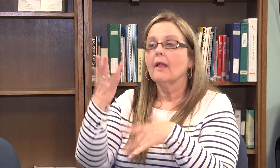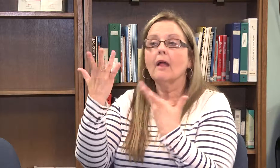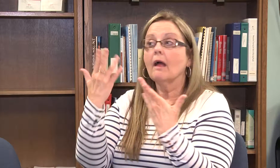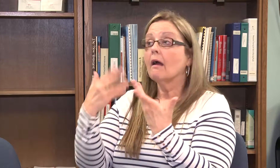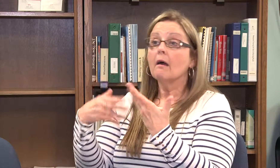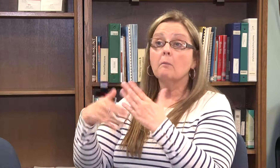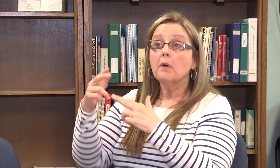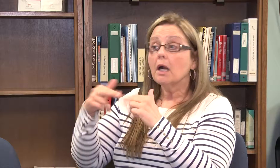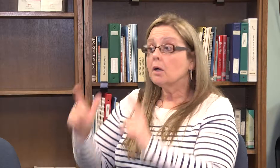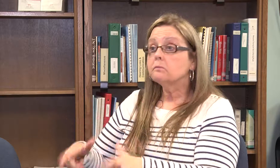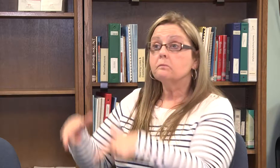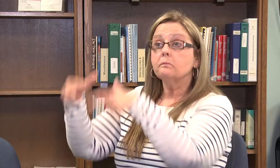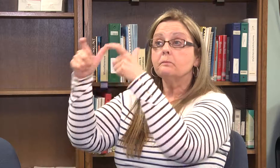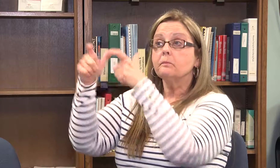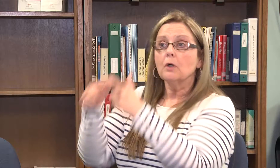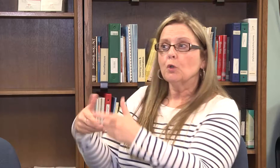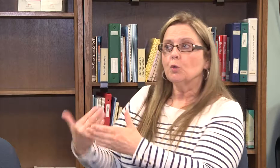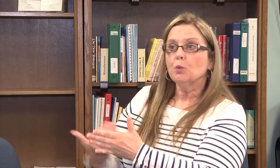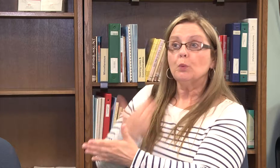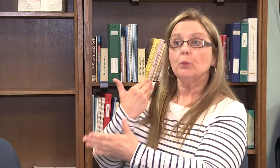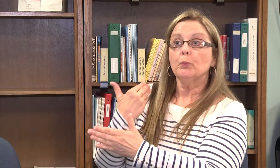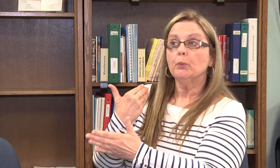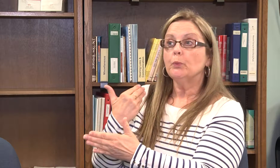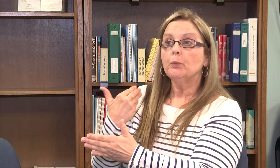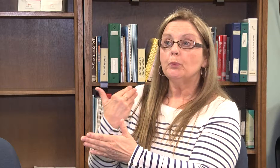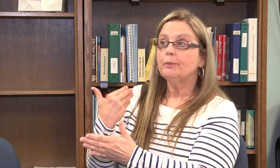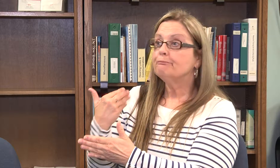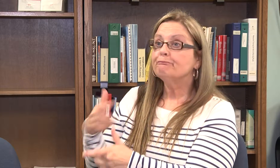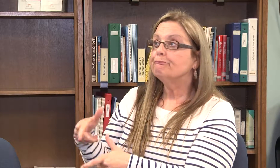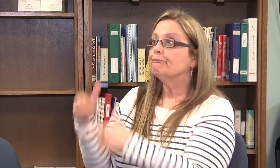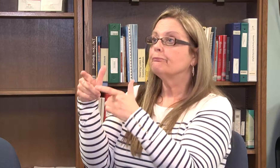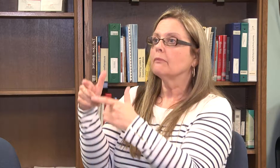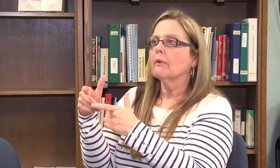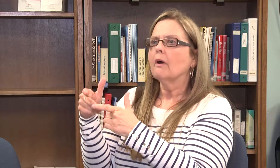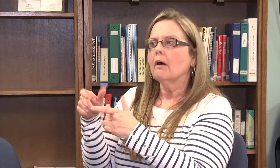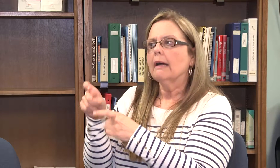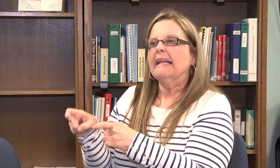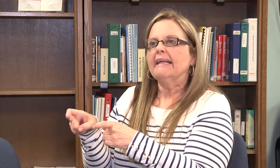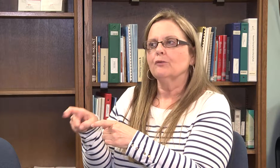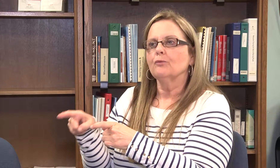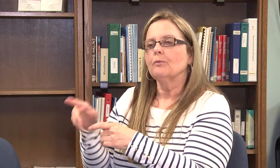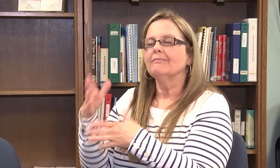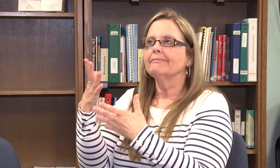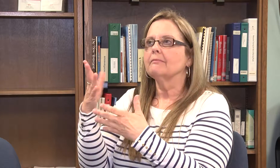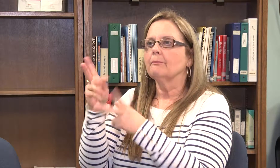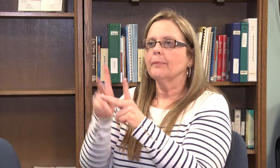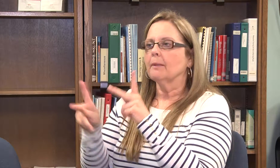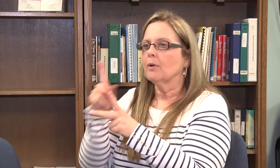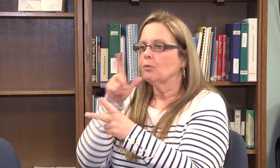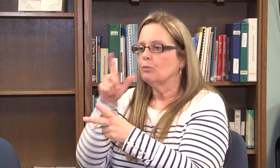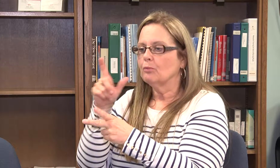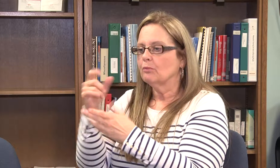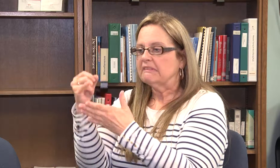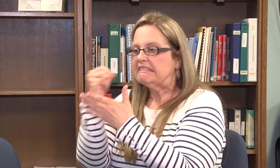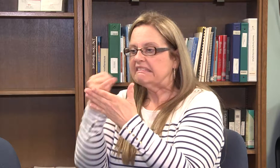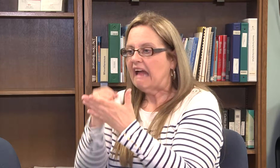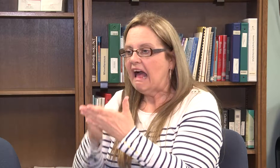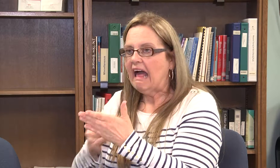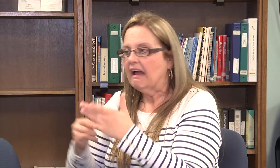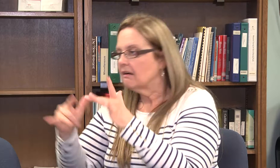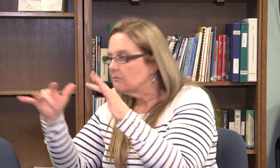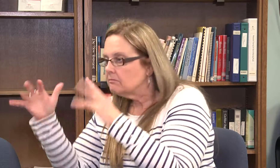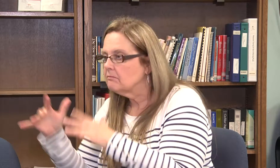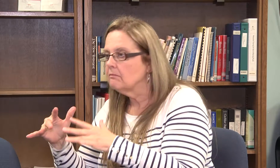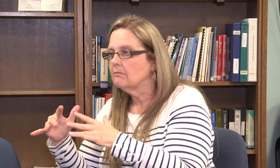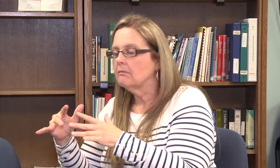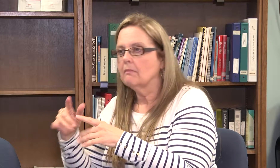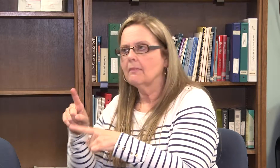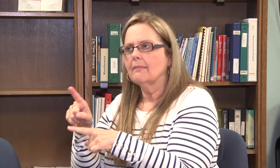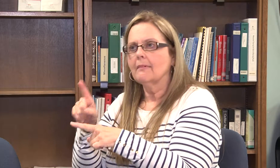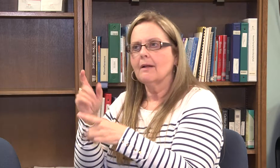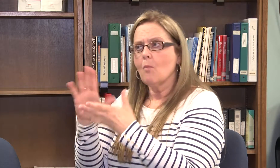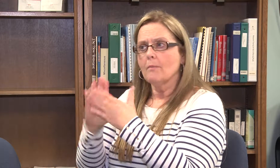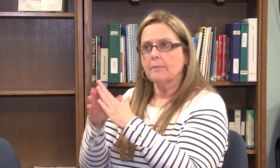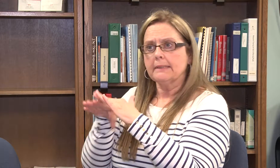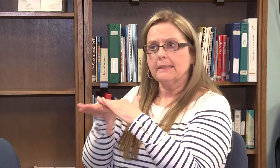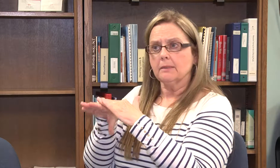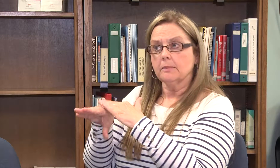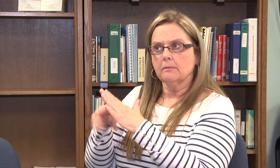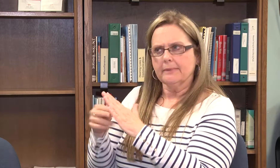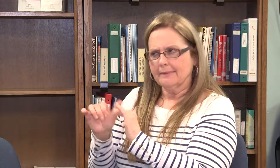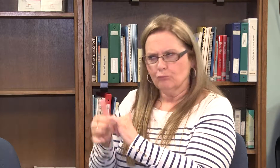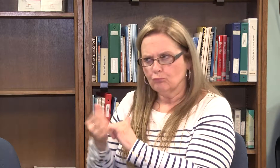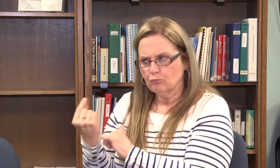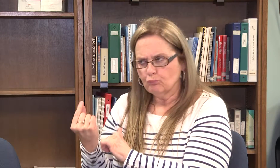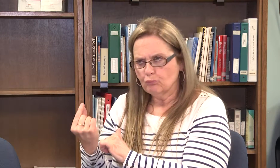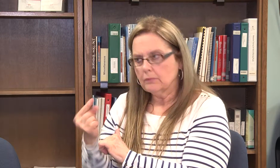Or for example if they are doing new construction, the people who are designing that building,